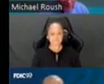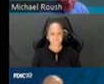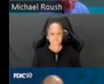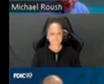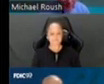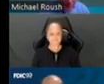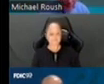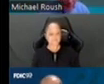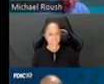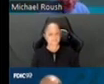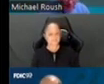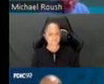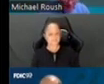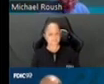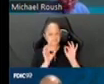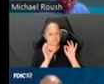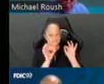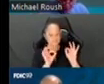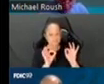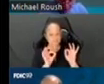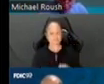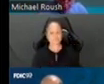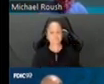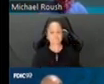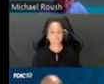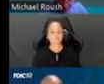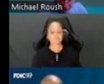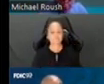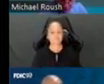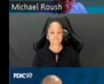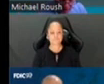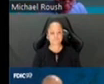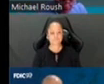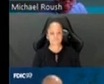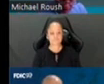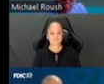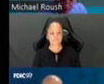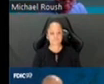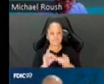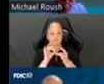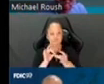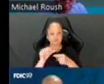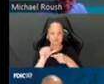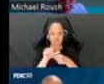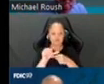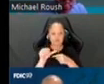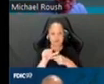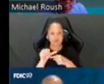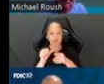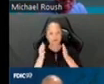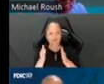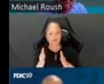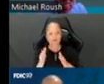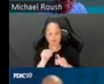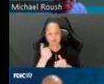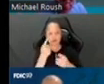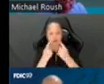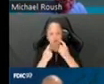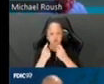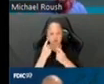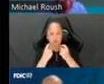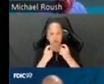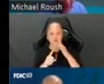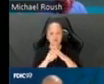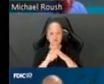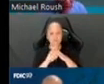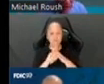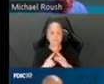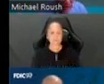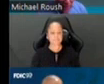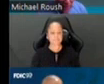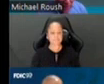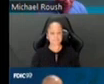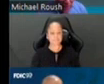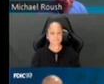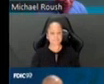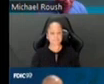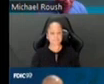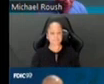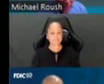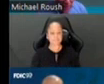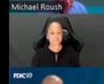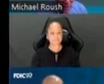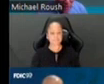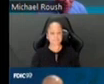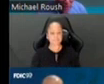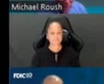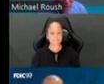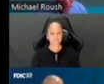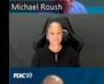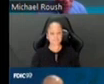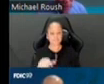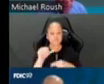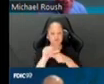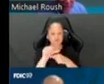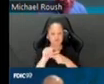Michael Roush>> Great. Another question in the train the trainer do you pick the specific